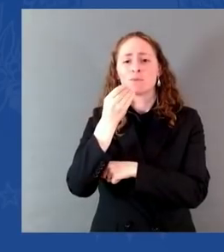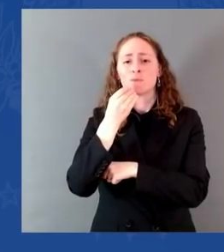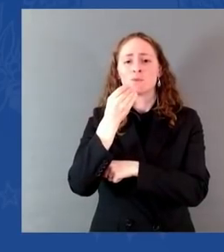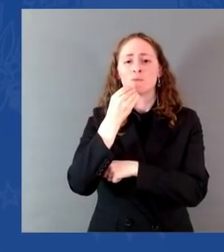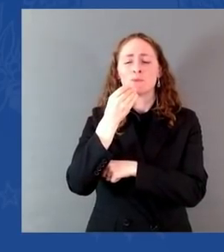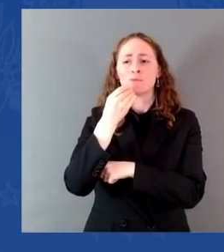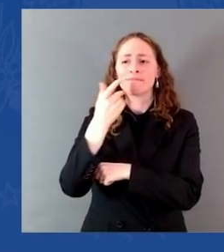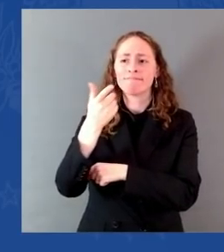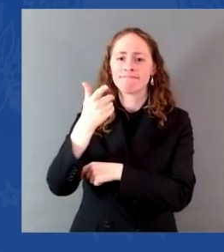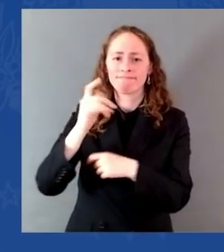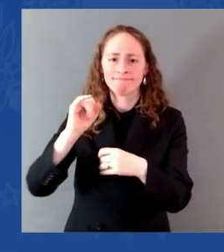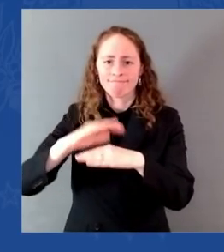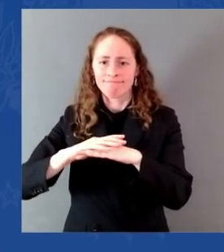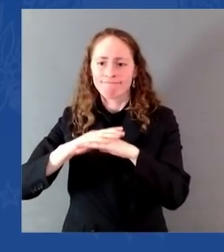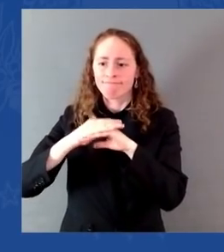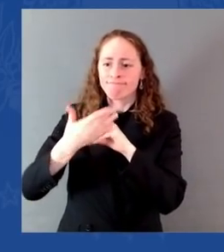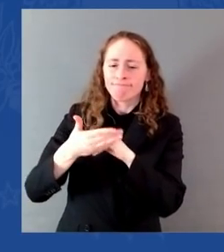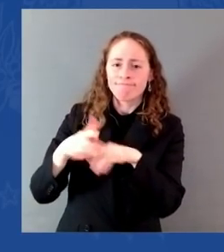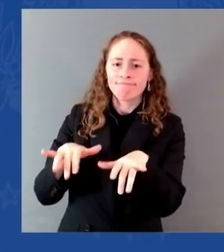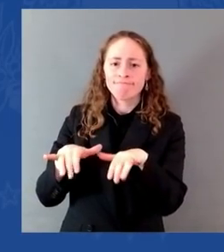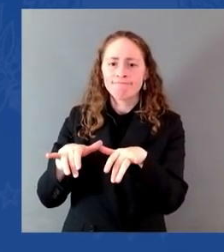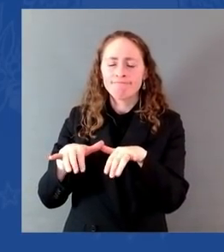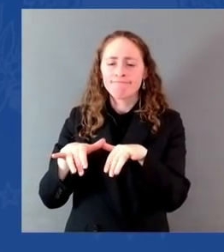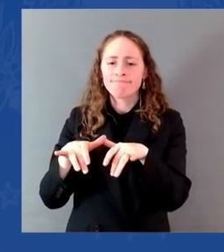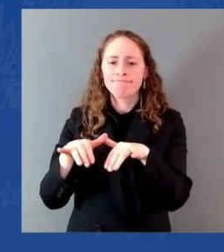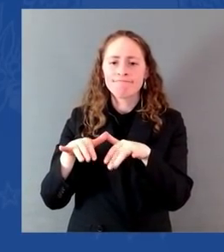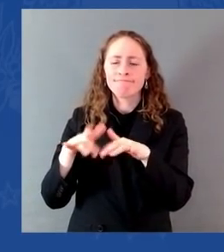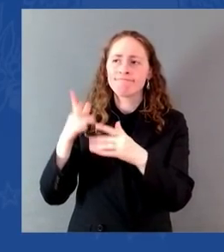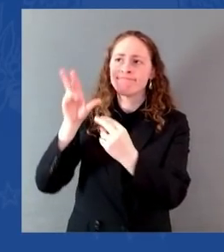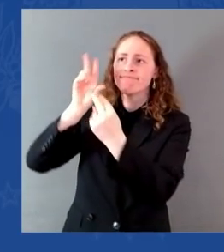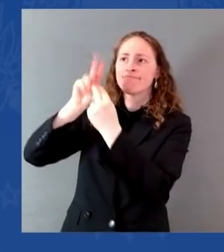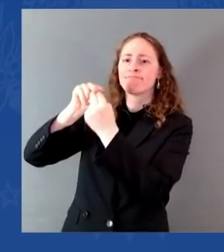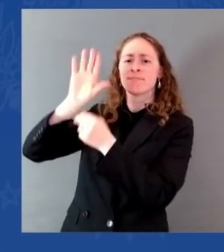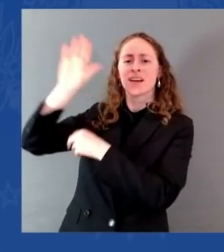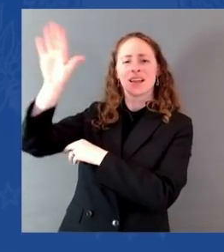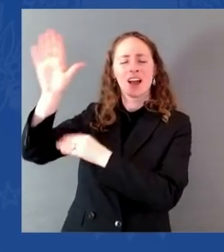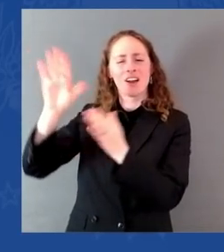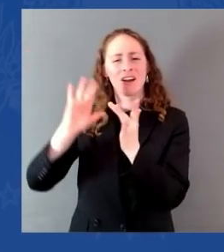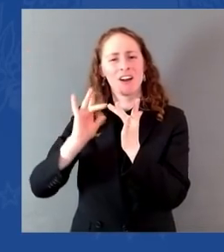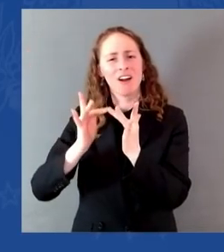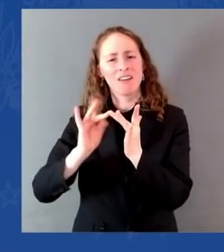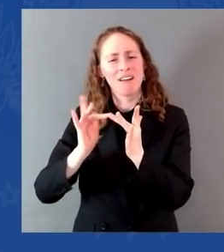against extreme weather events fueled by climate change. Nationally, last year,